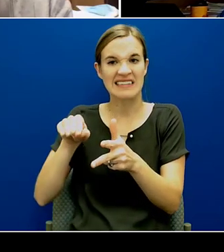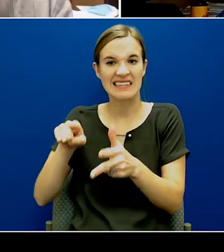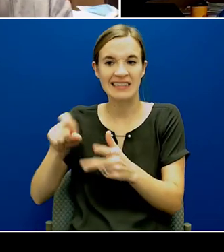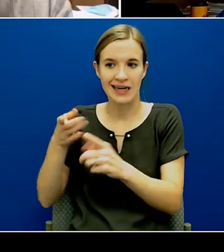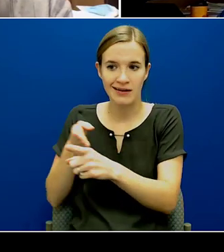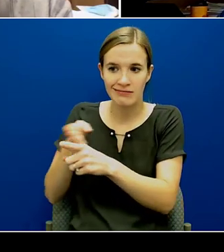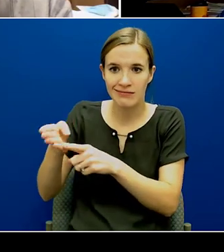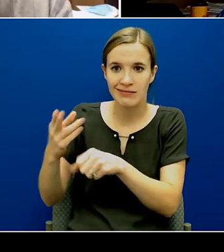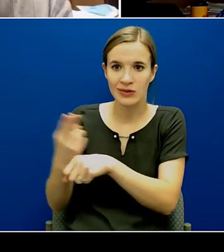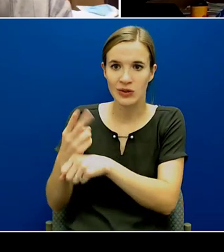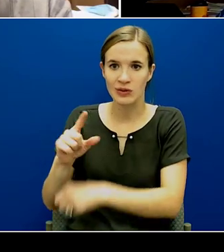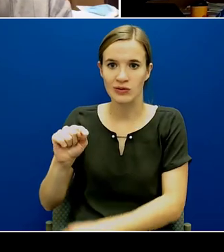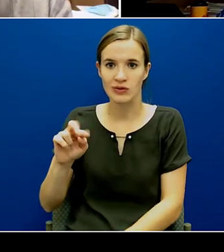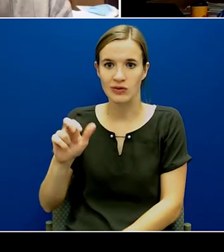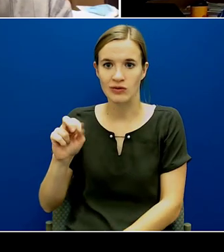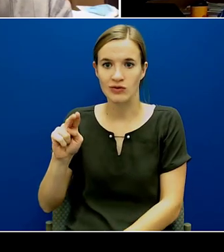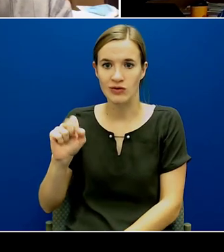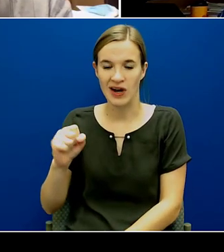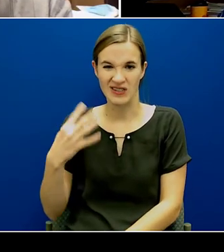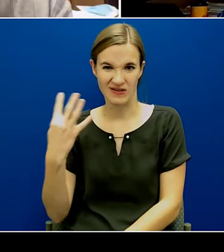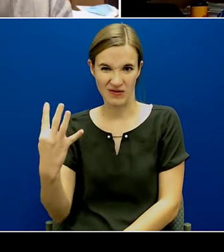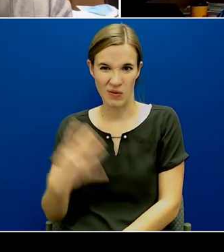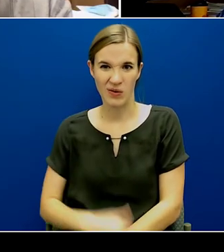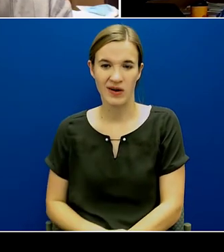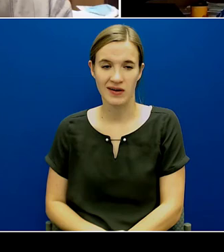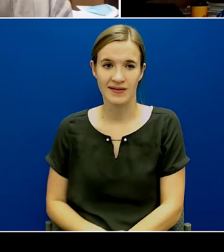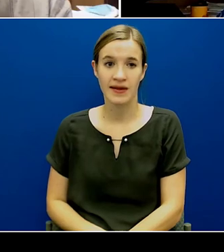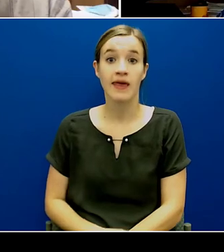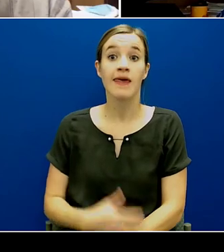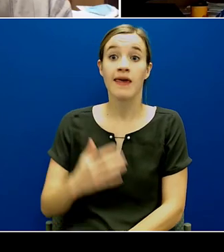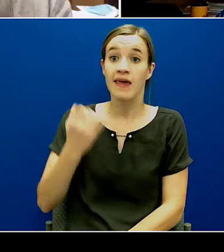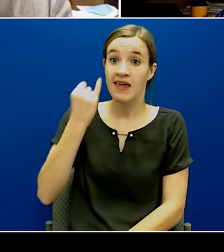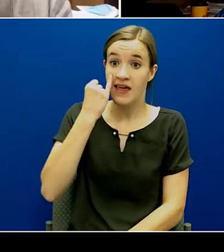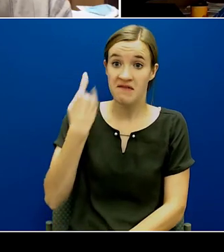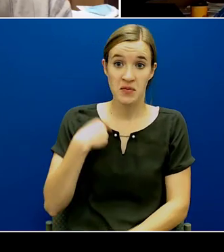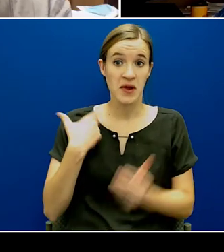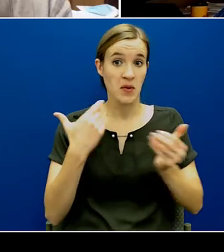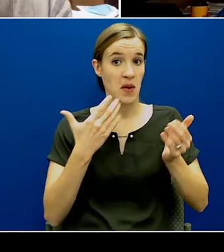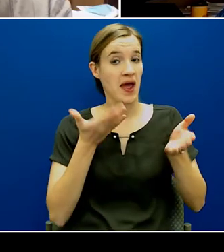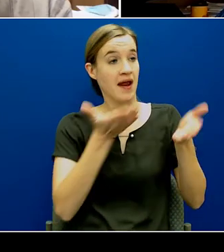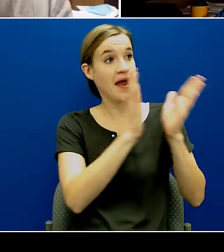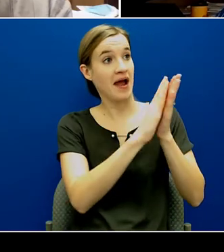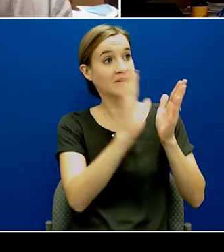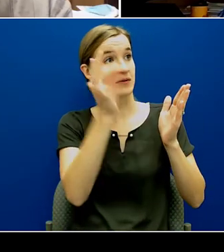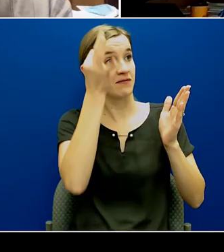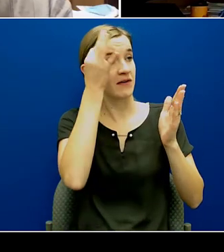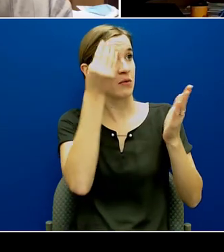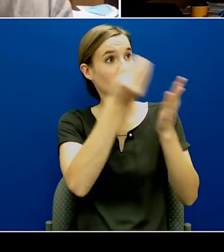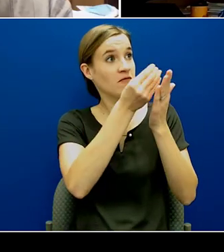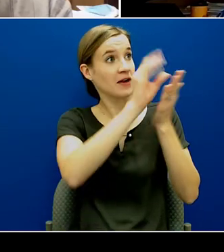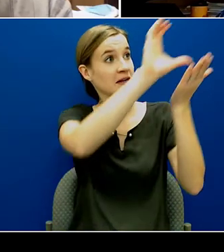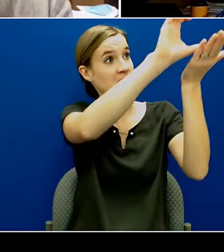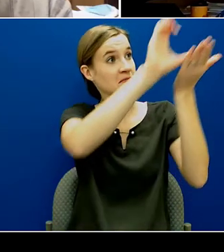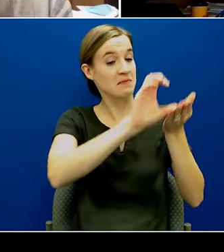be used. And it's just not too conducive for the taxi providers. But they do what they can